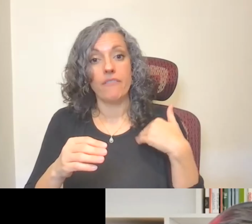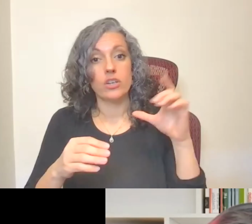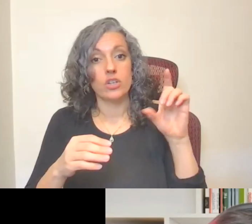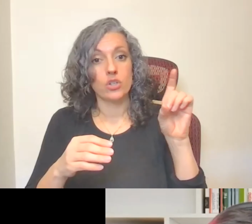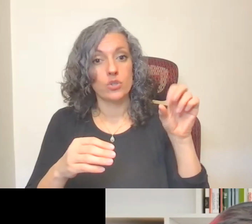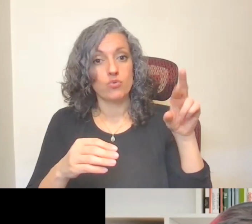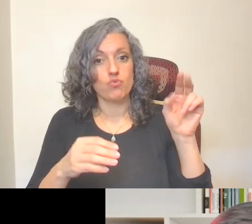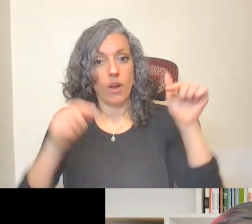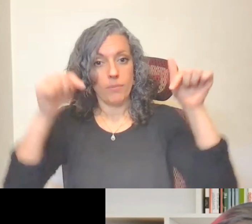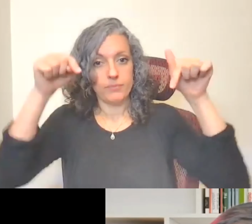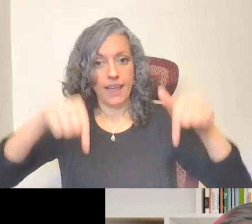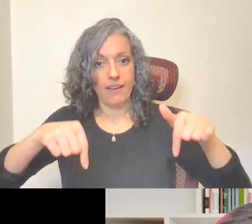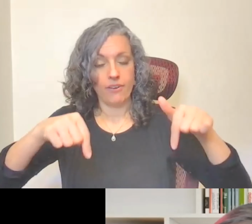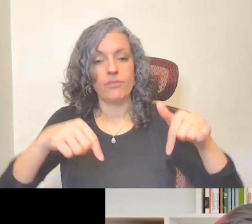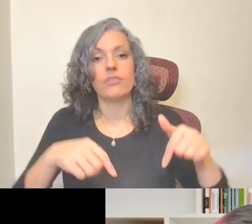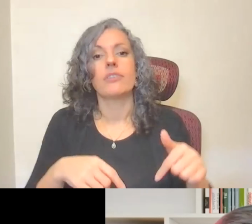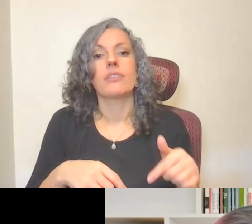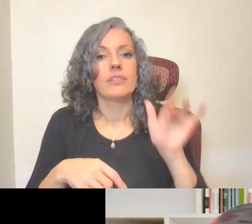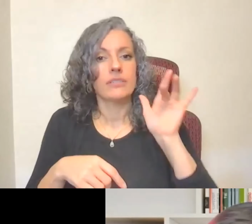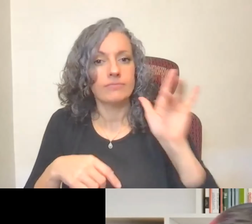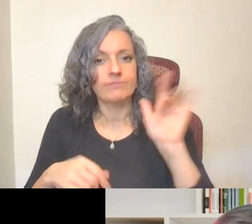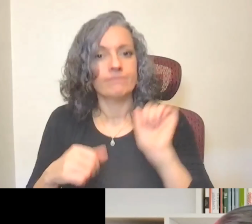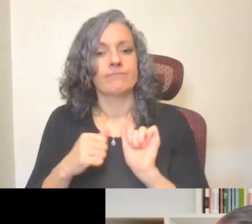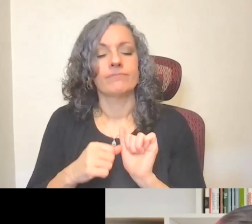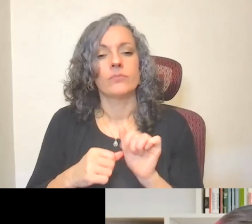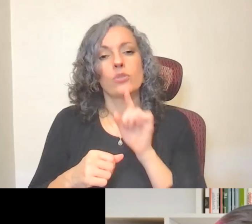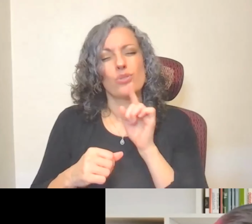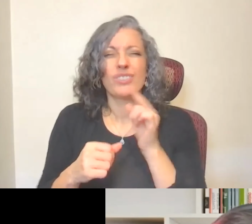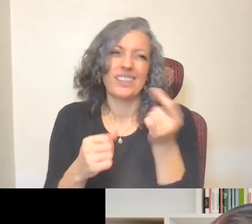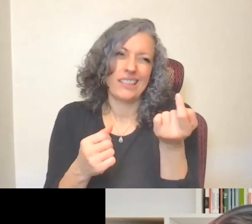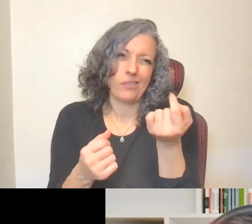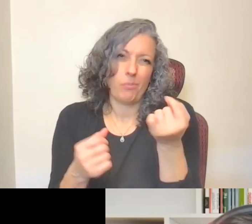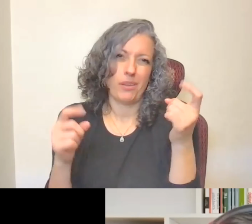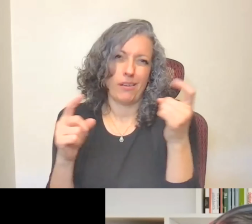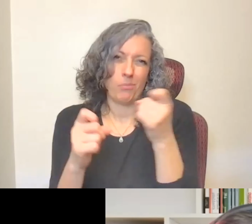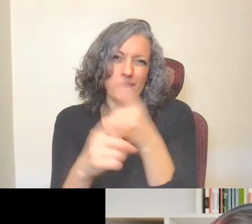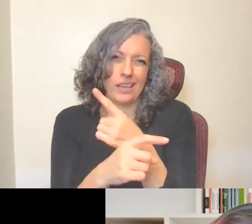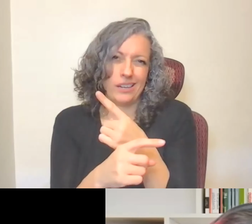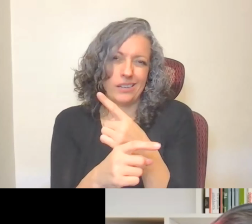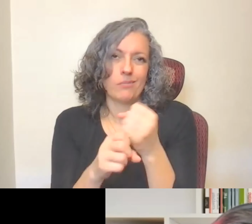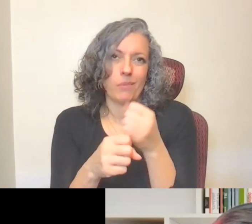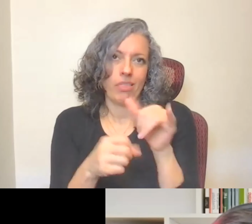interaction, it's a little bit more complicated to bake it at component level when you have like a